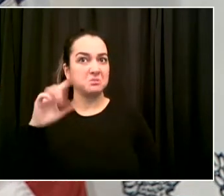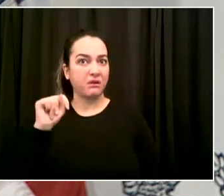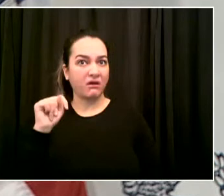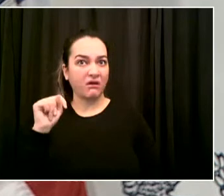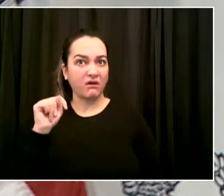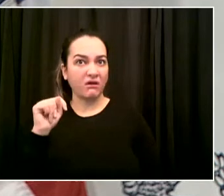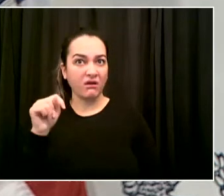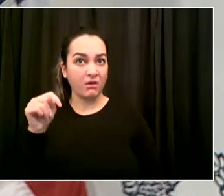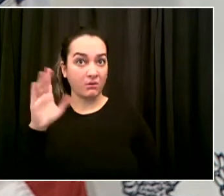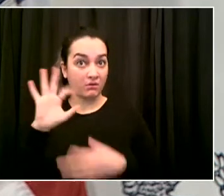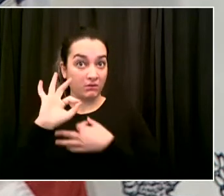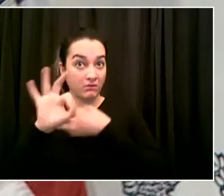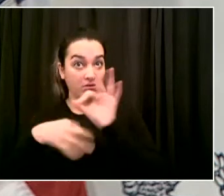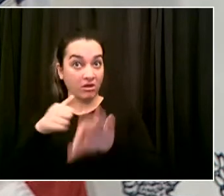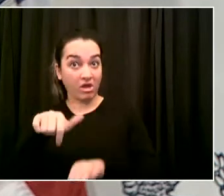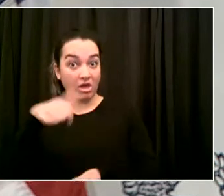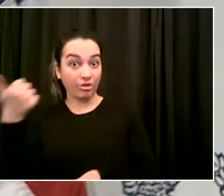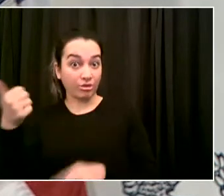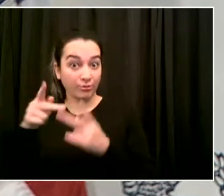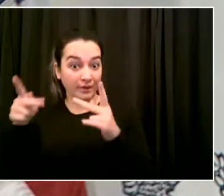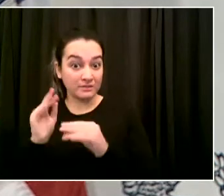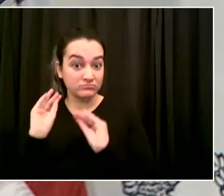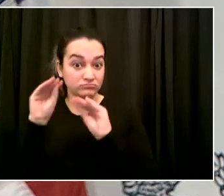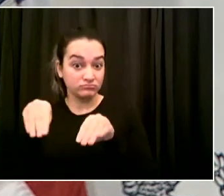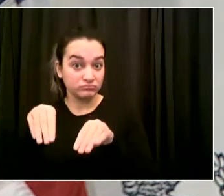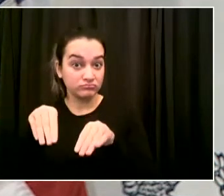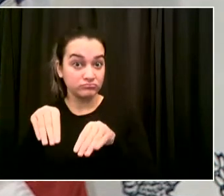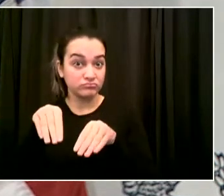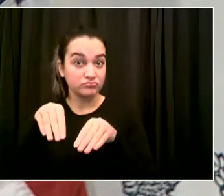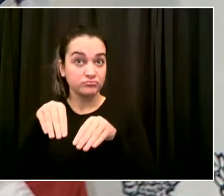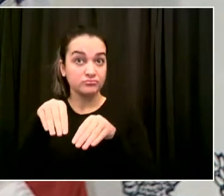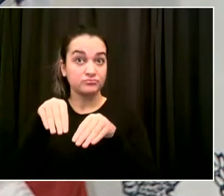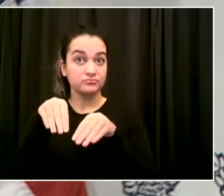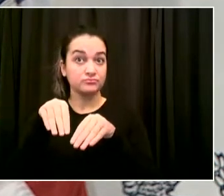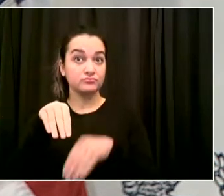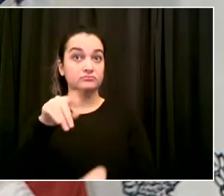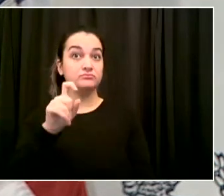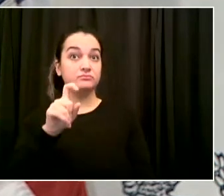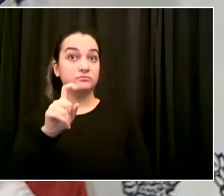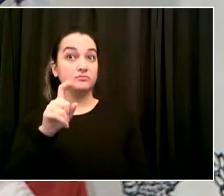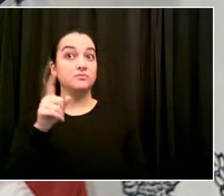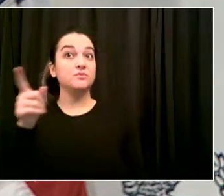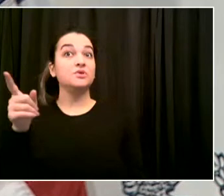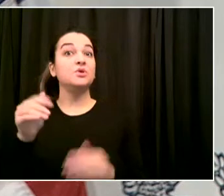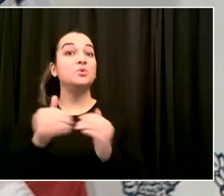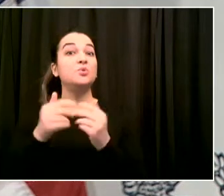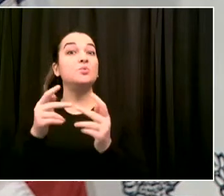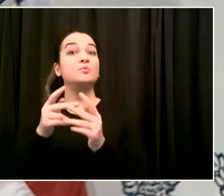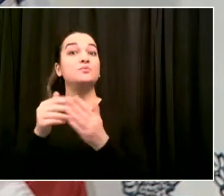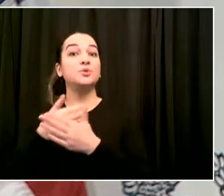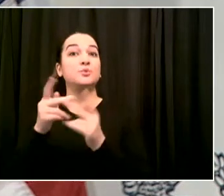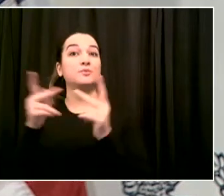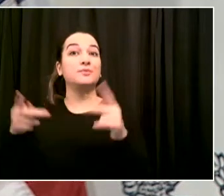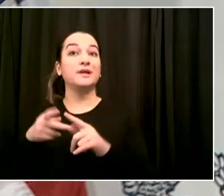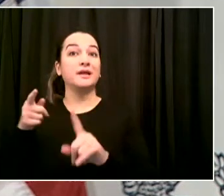THAT CAN REPLACE IT AND WILL IT HAVE RAPID TESTING CAPABILITIES THAT THE MOUNT LORETTA SITE DID